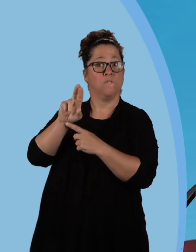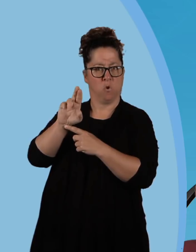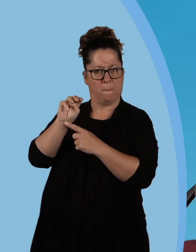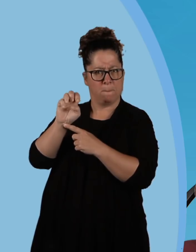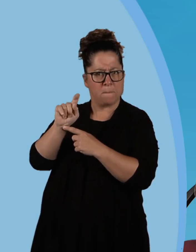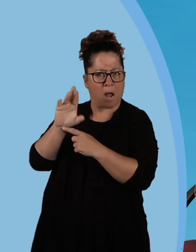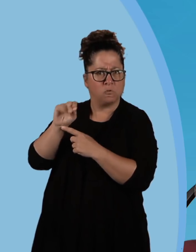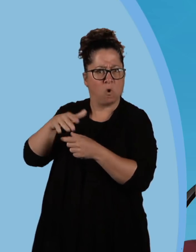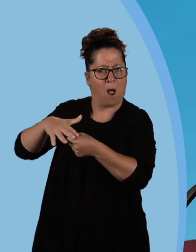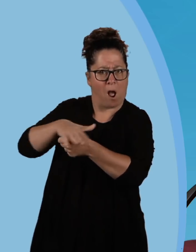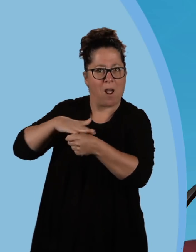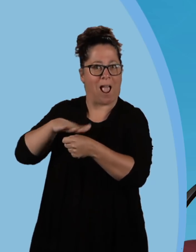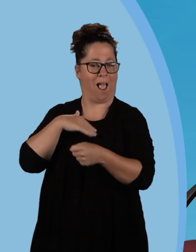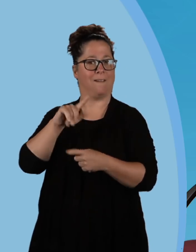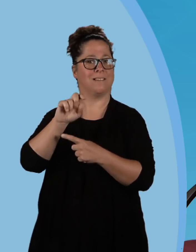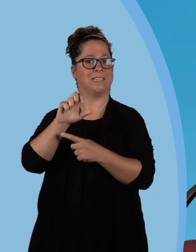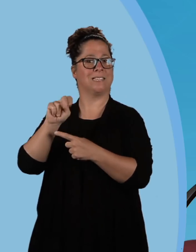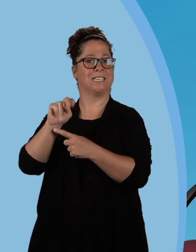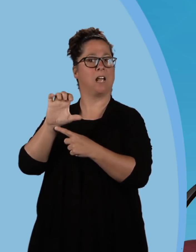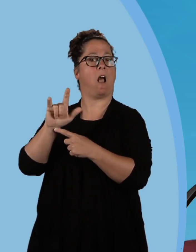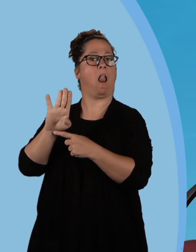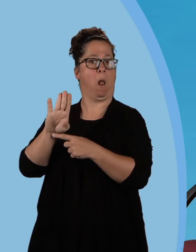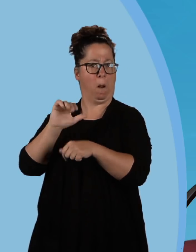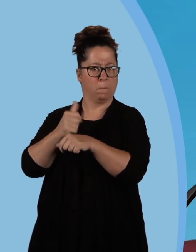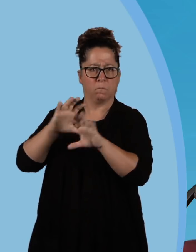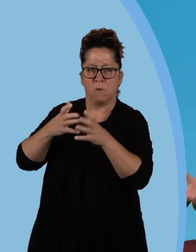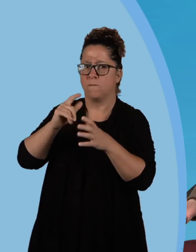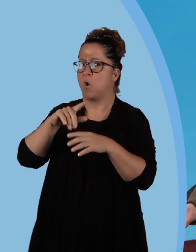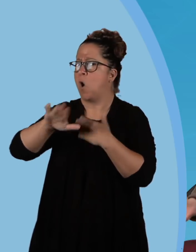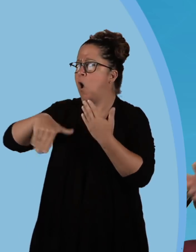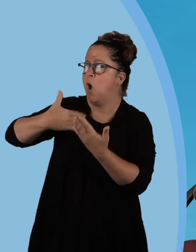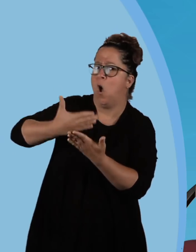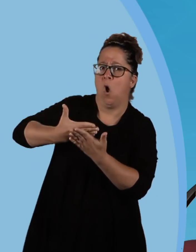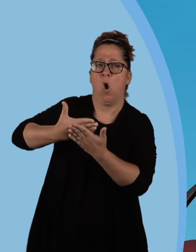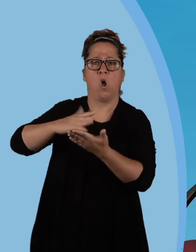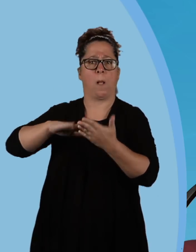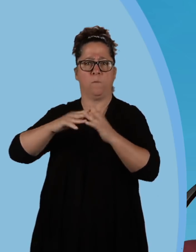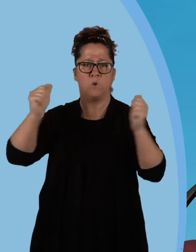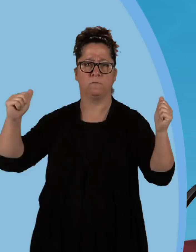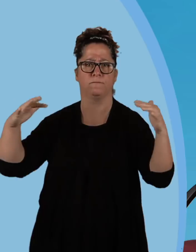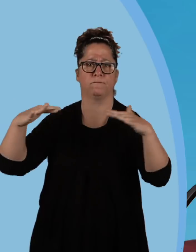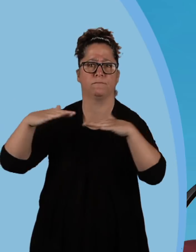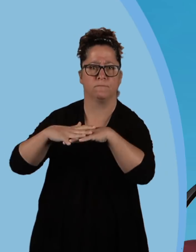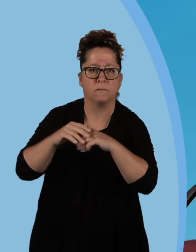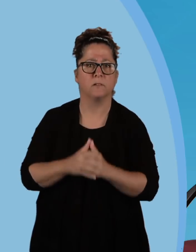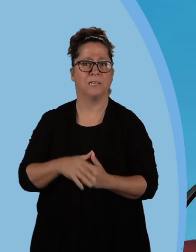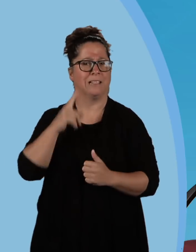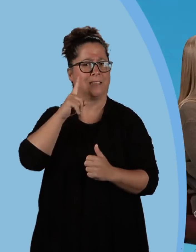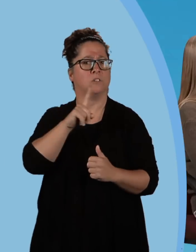and in the Denver metro area we have a teen club where kids from all over the community come together.